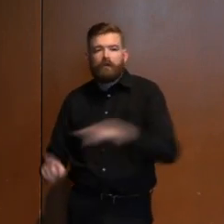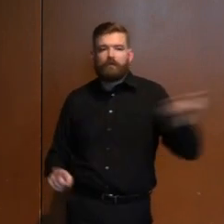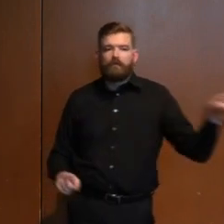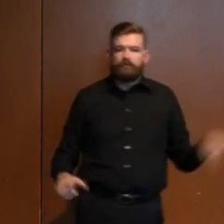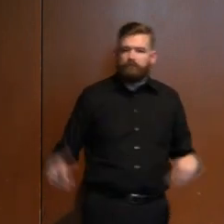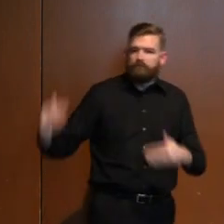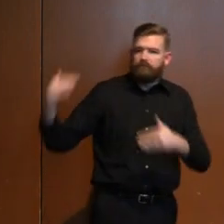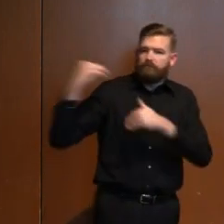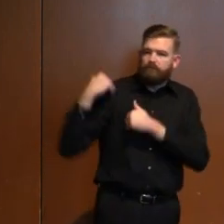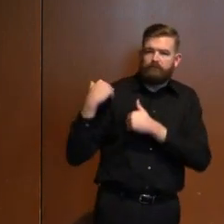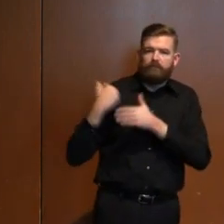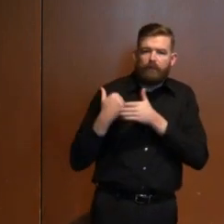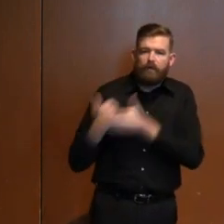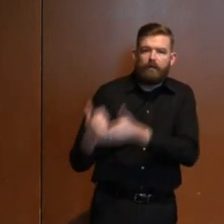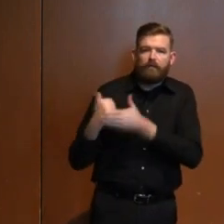COASTLINE OF INTERCOASTAL WATER